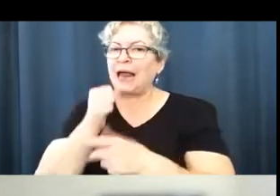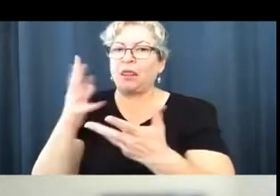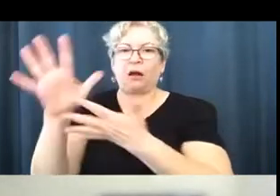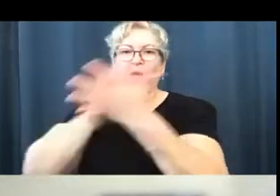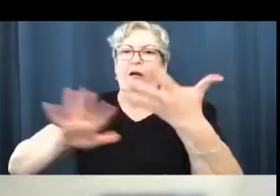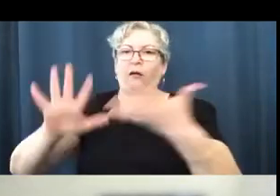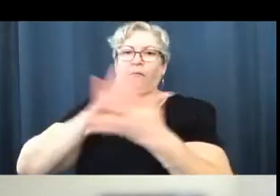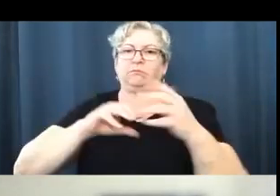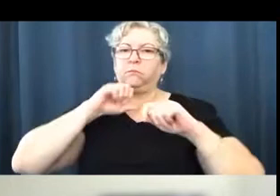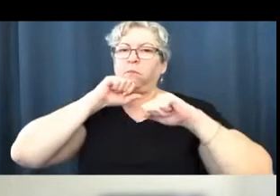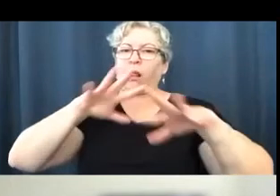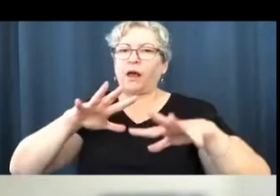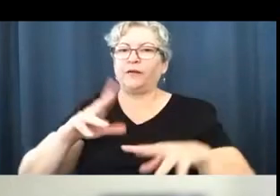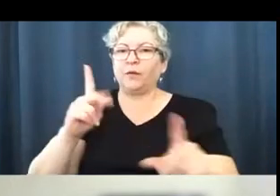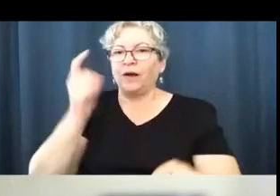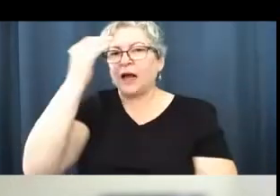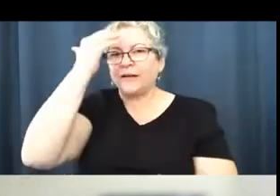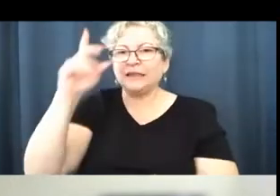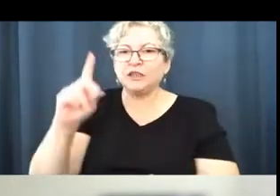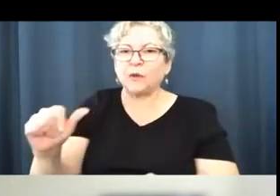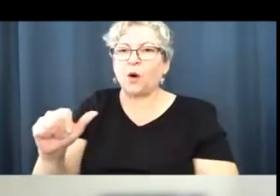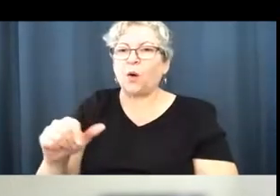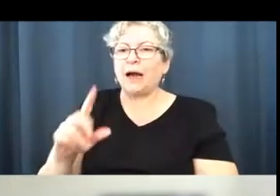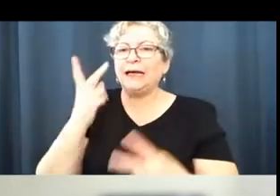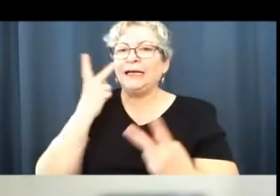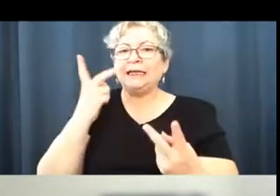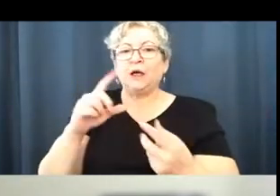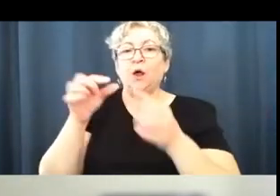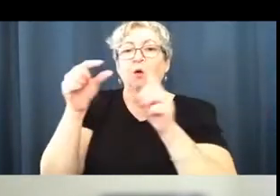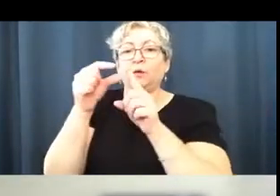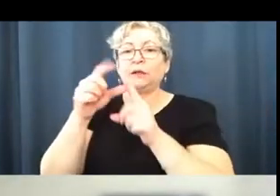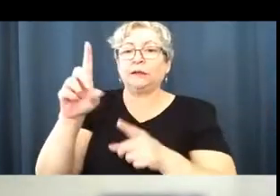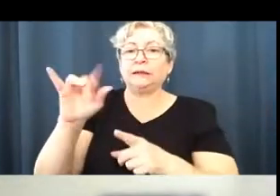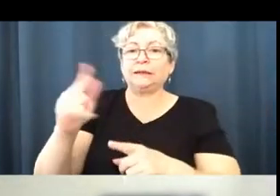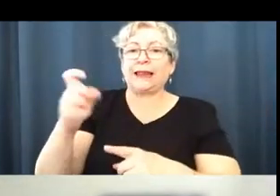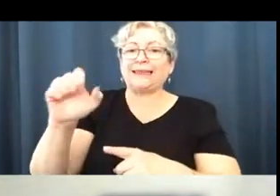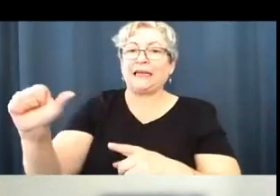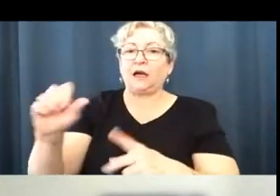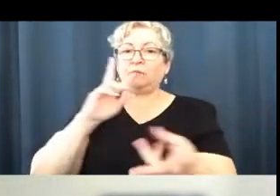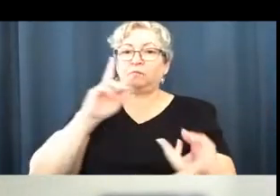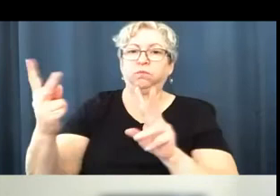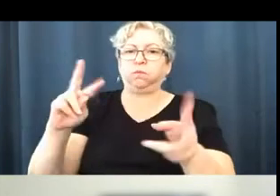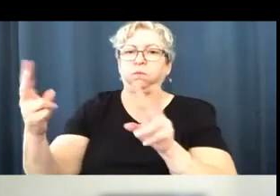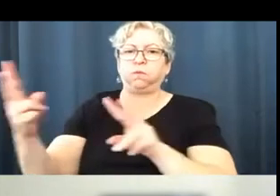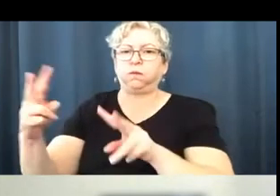Think of a person with a cognitive disability or dyslexia looking with a bunch of all over the screen, how do you see that?